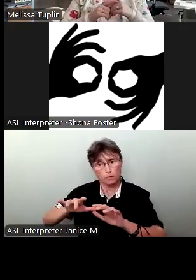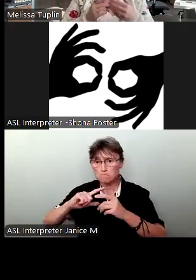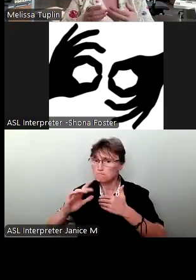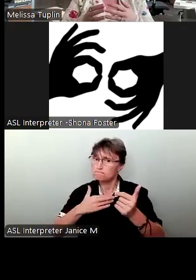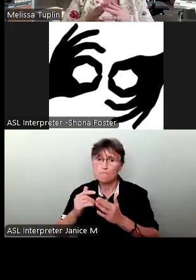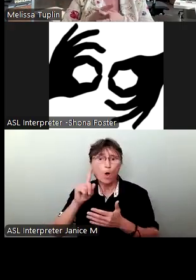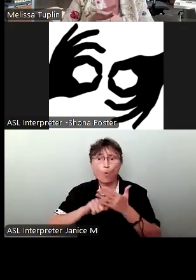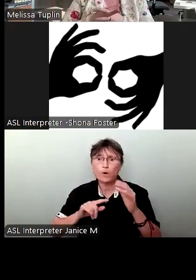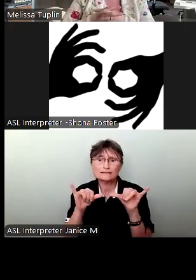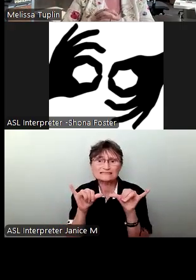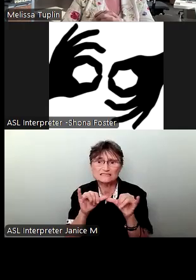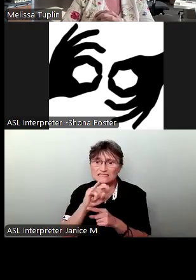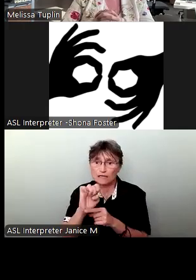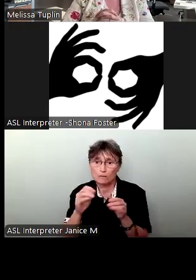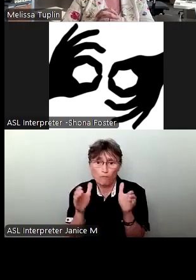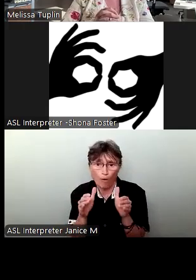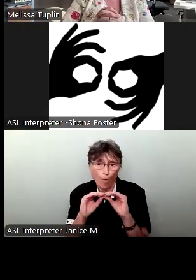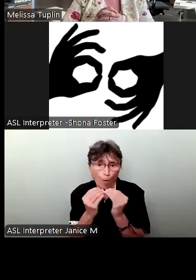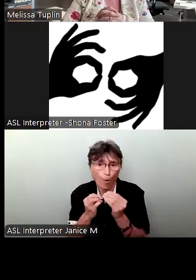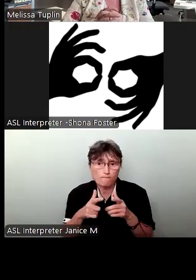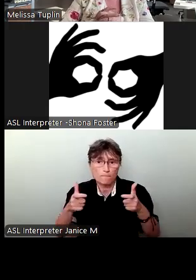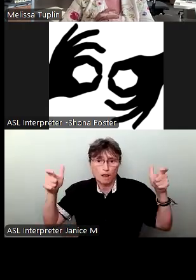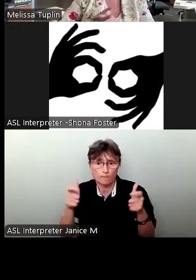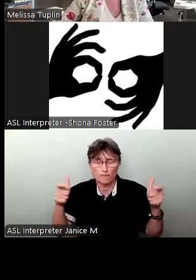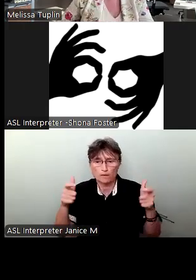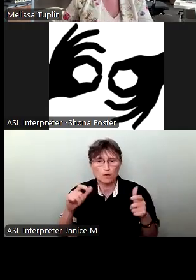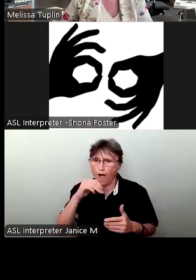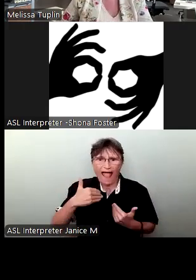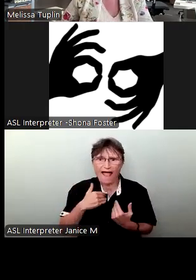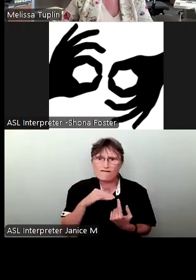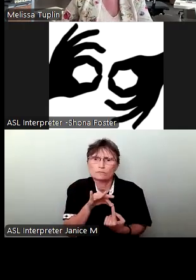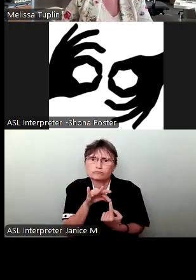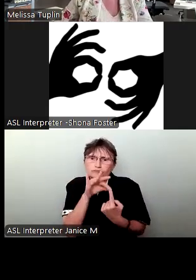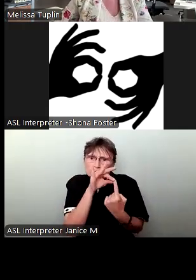and grant amount, does not take into account unique factors like organizational structure